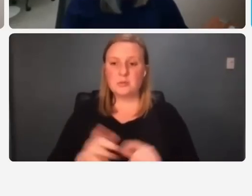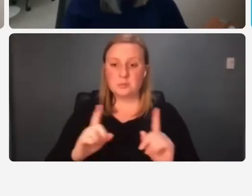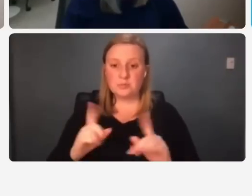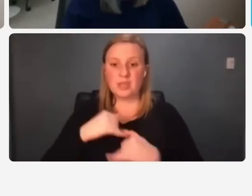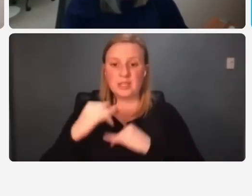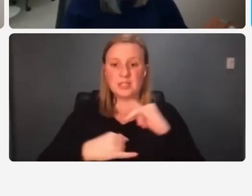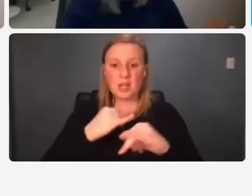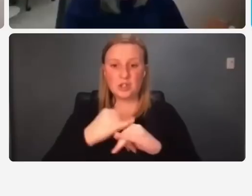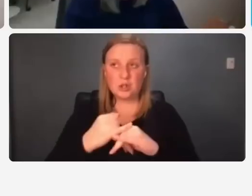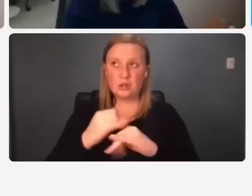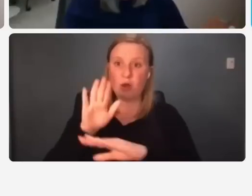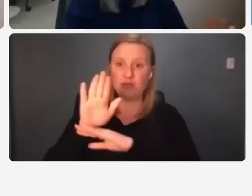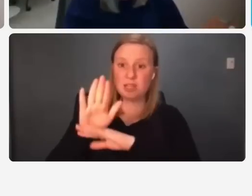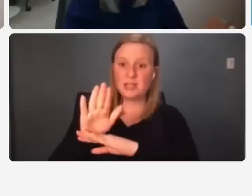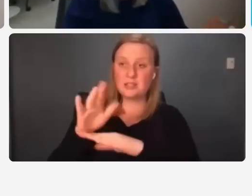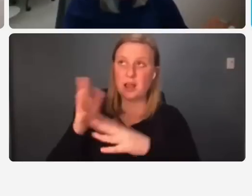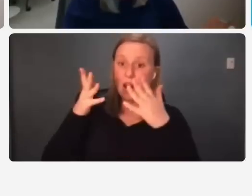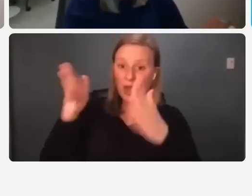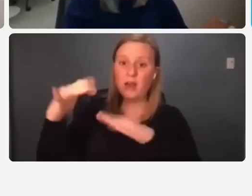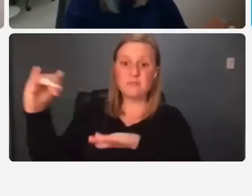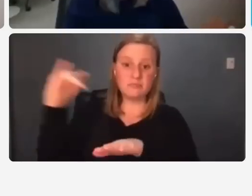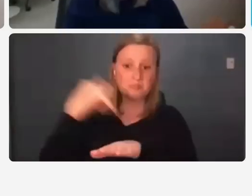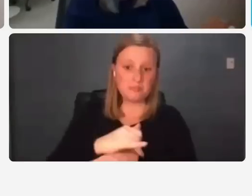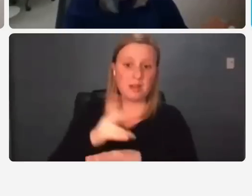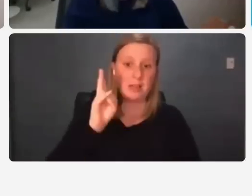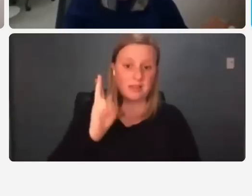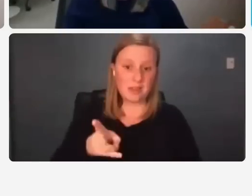are now opening. We know that that has caused a lot of shortages